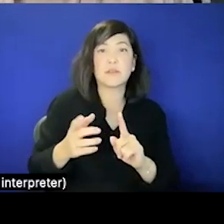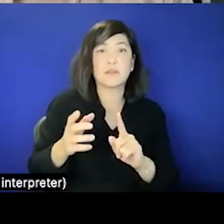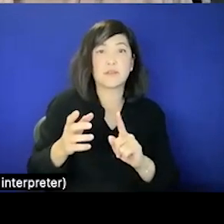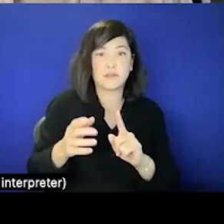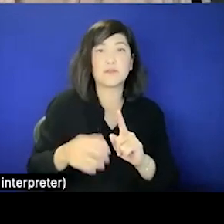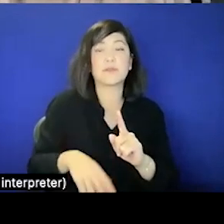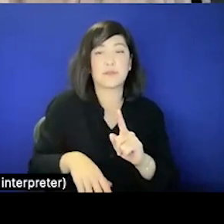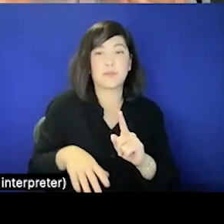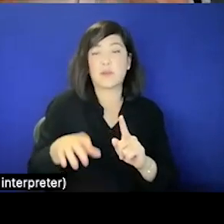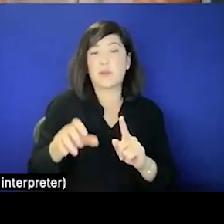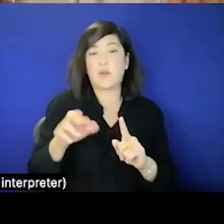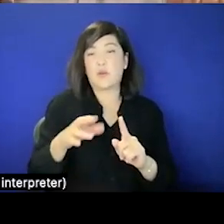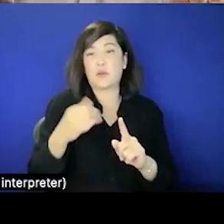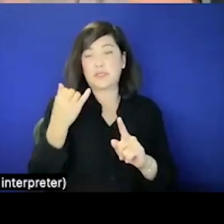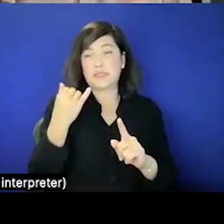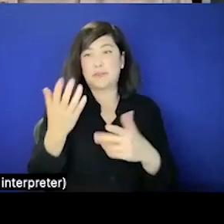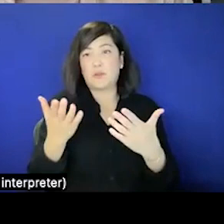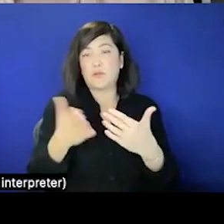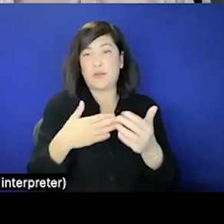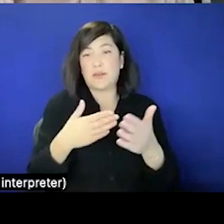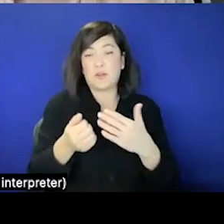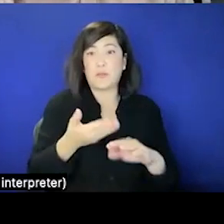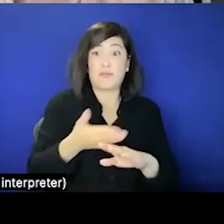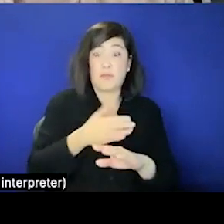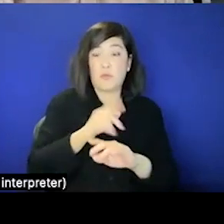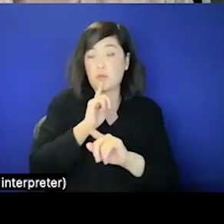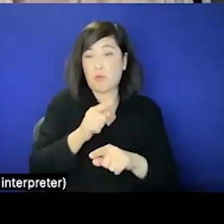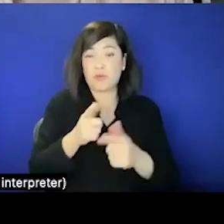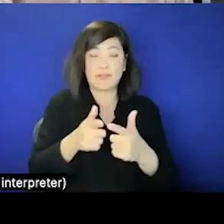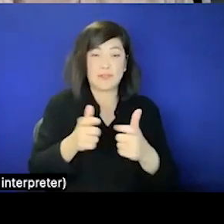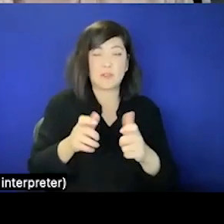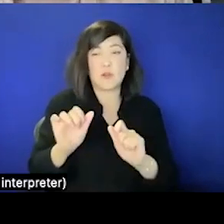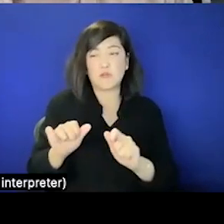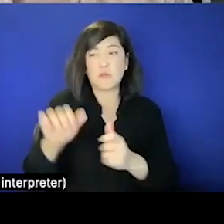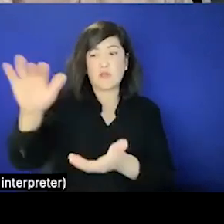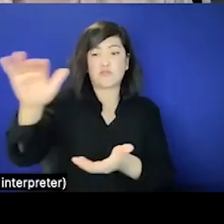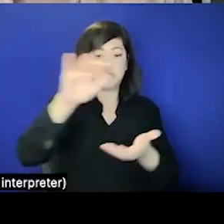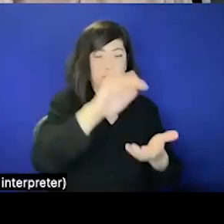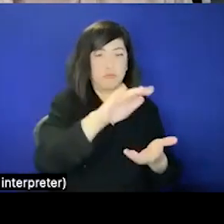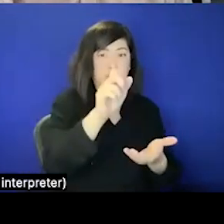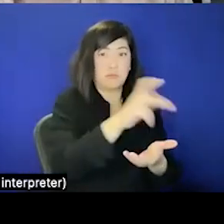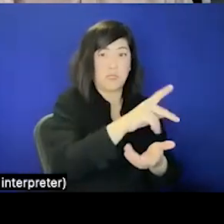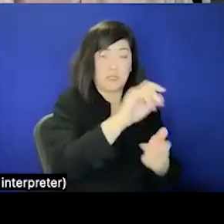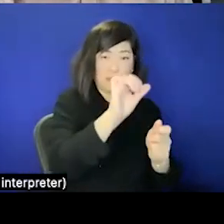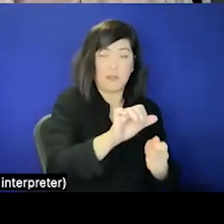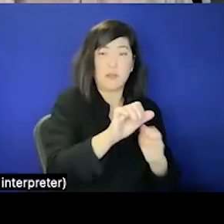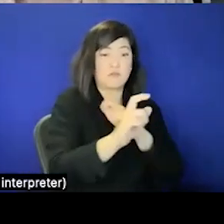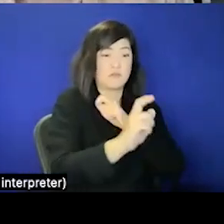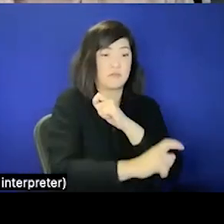thinking about, then yeah, you can return it. And we'll automate the returns authorisation.